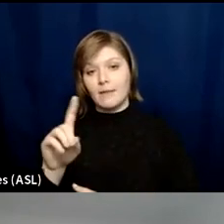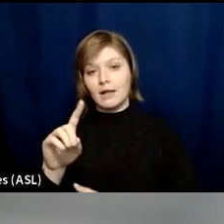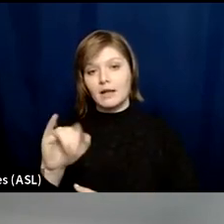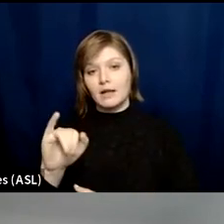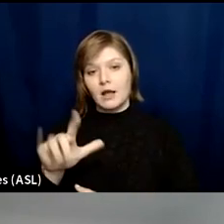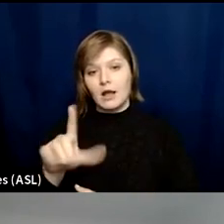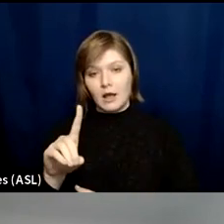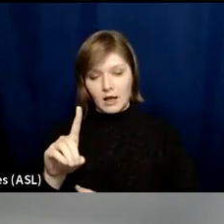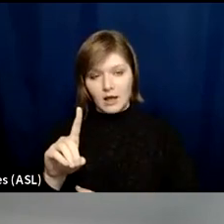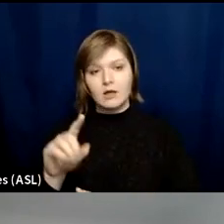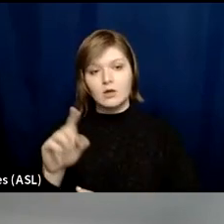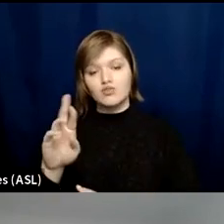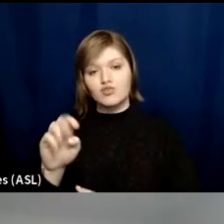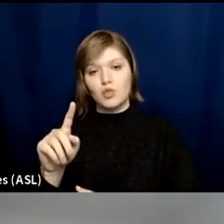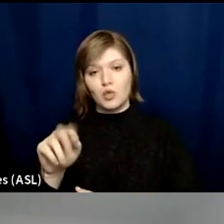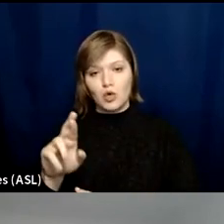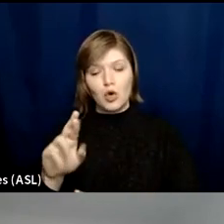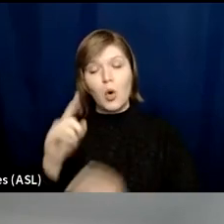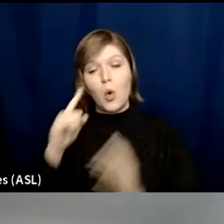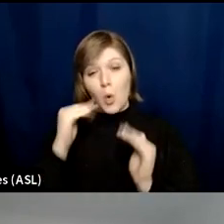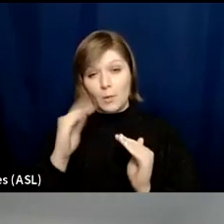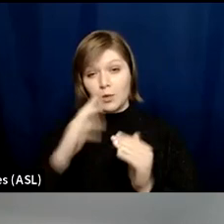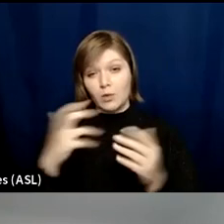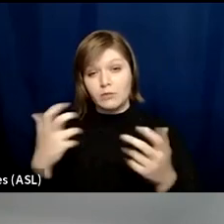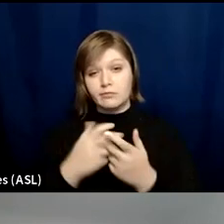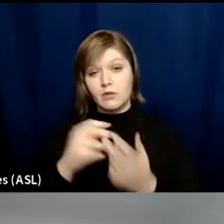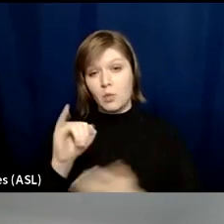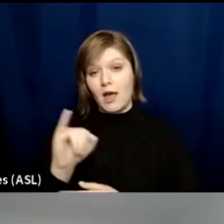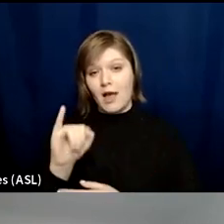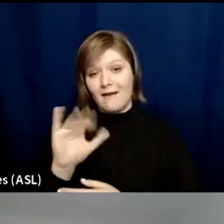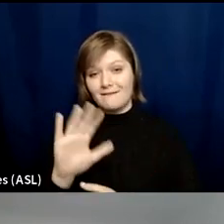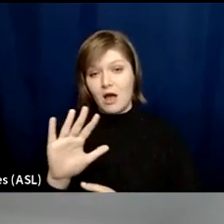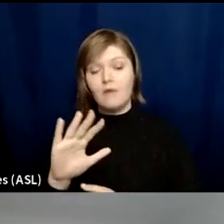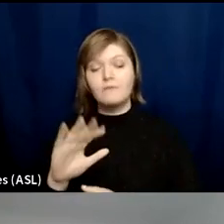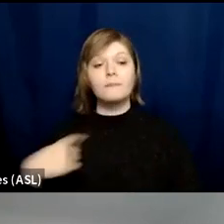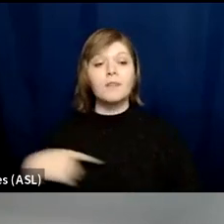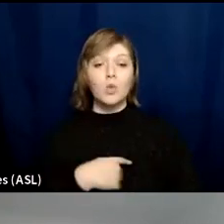Due to long-term care system, we also utilized our state plans and